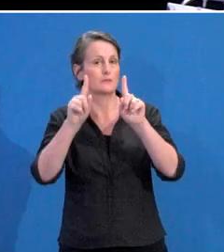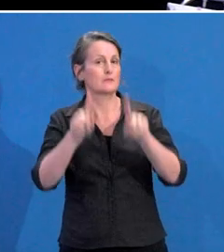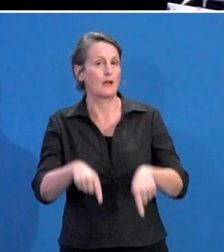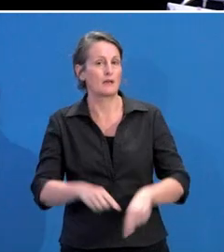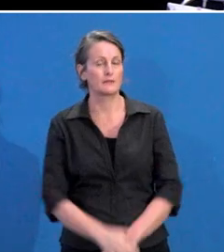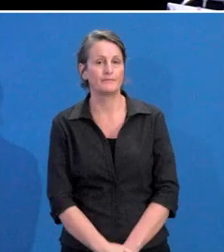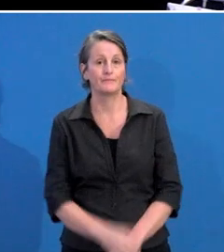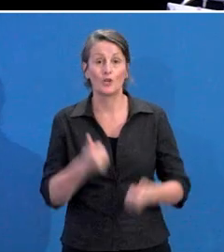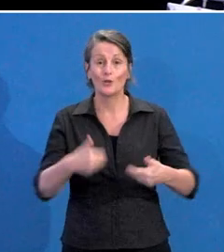Good morning everybody.